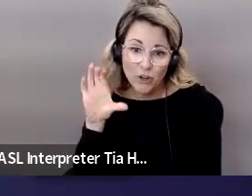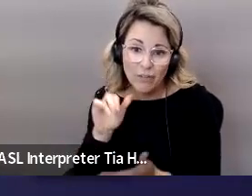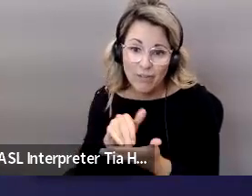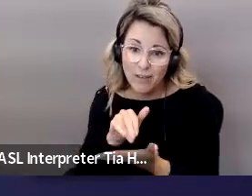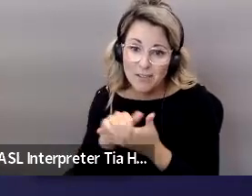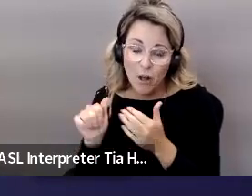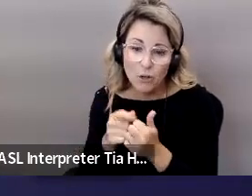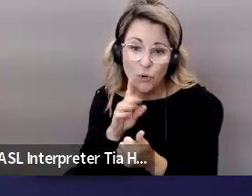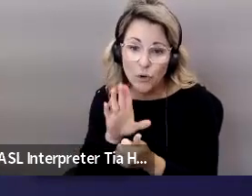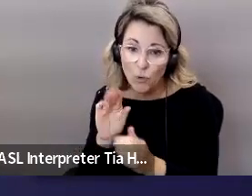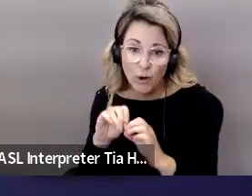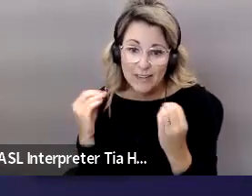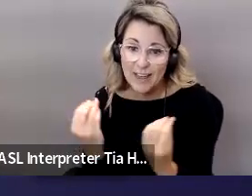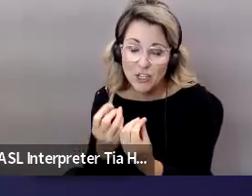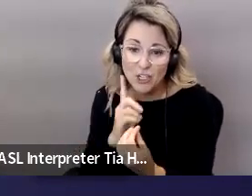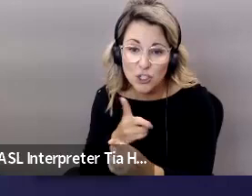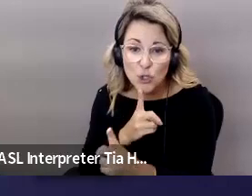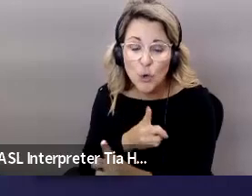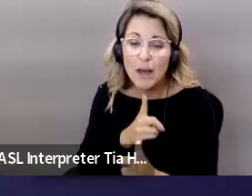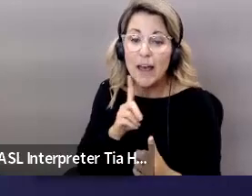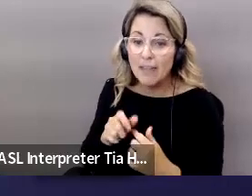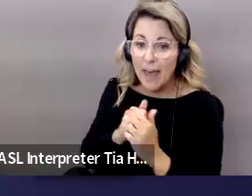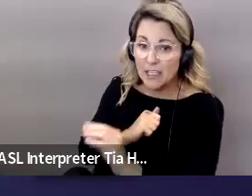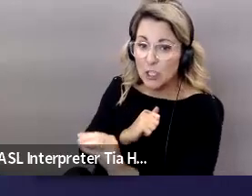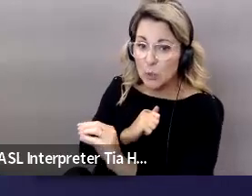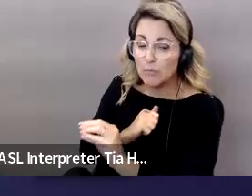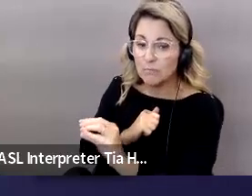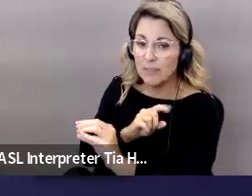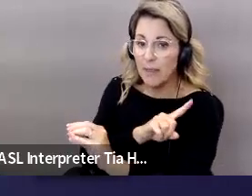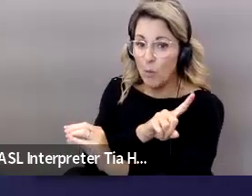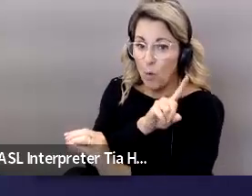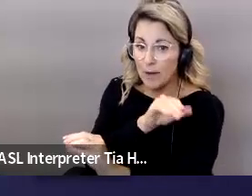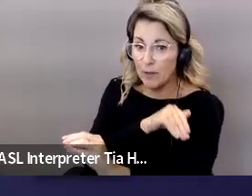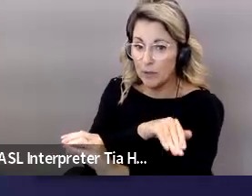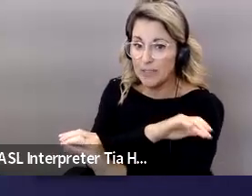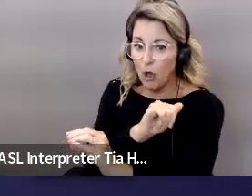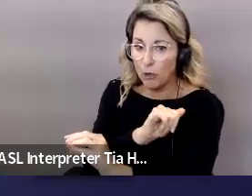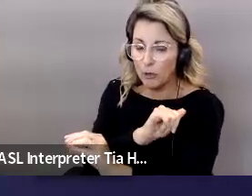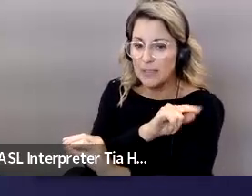in order to leverage the million dollars that the grant budget allows. And sometimes it's more